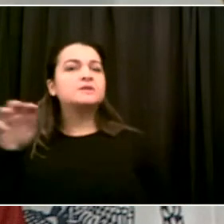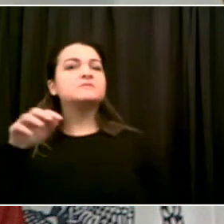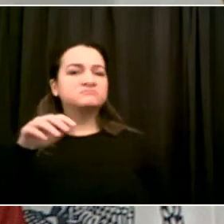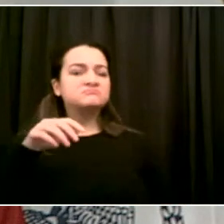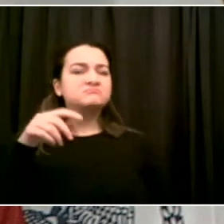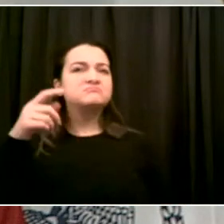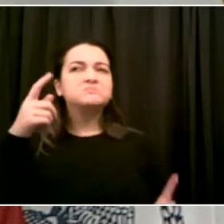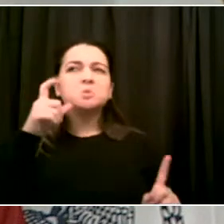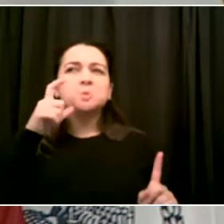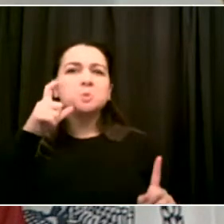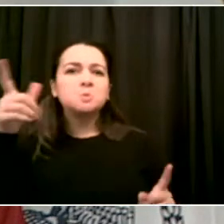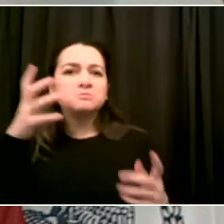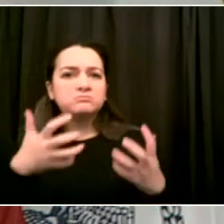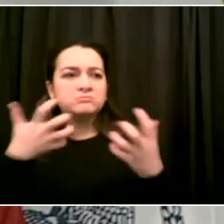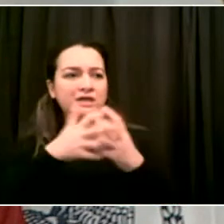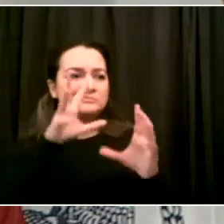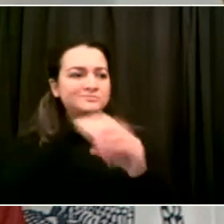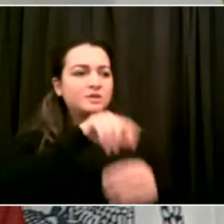ELIGIBLE TO BE